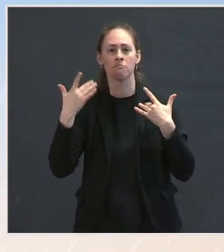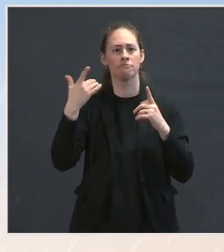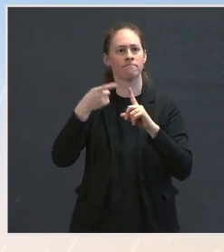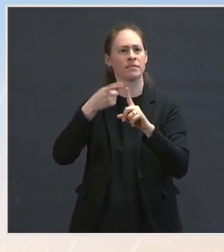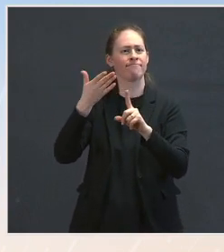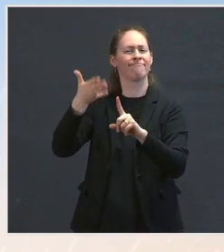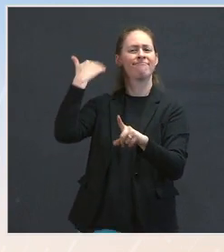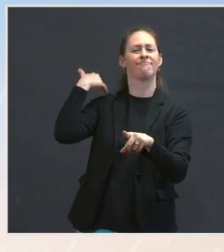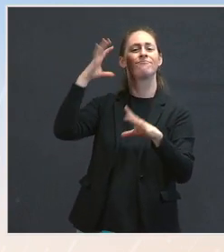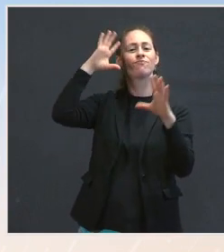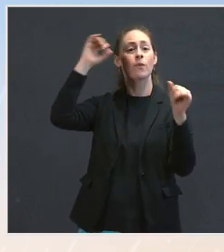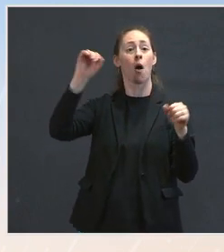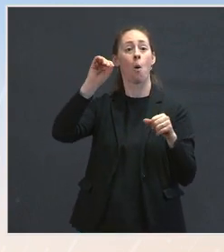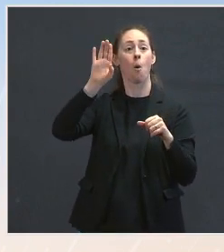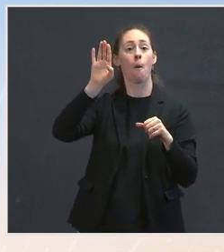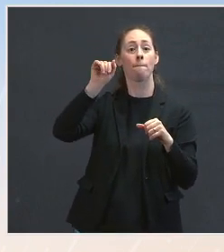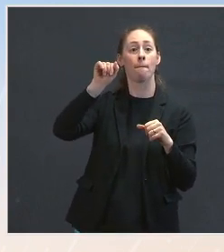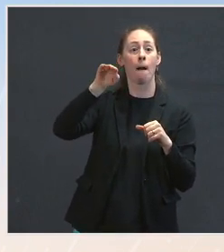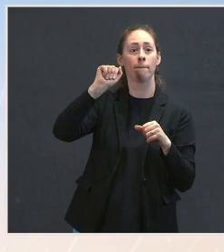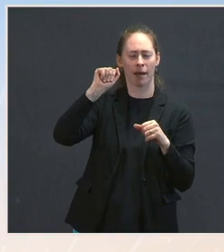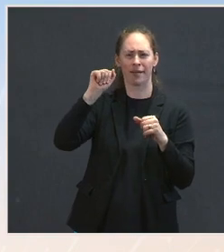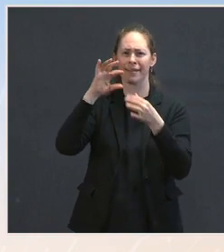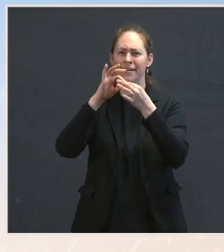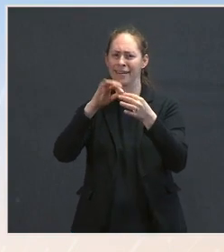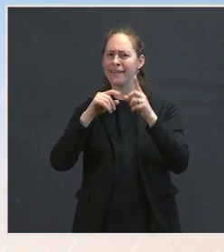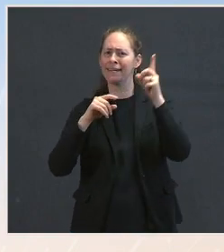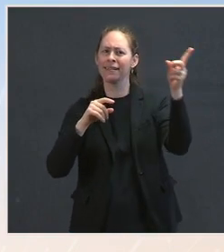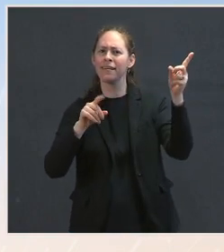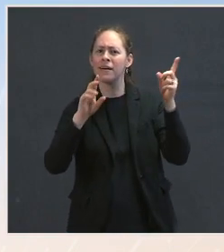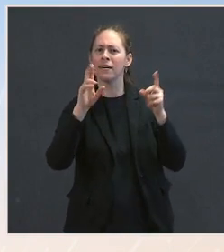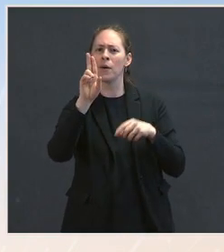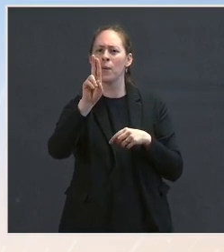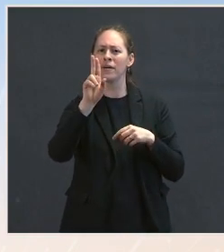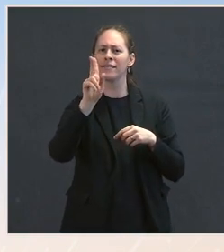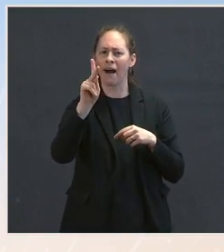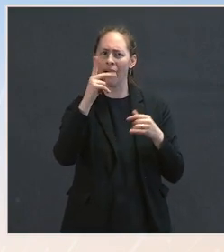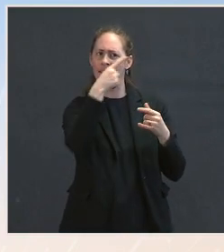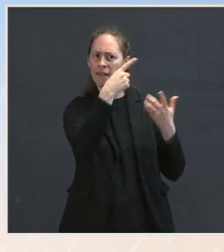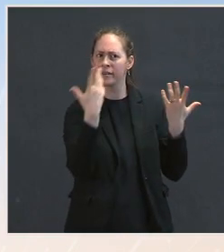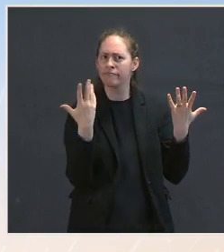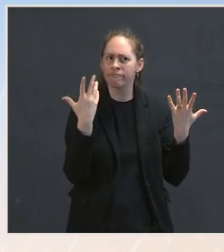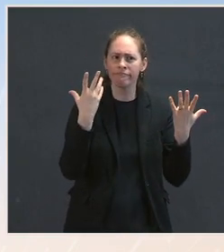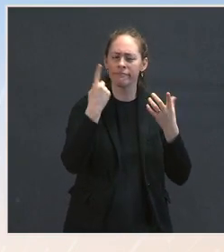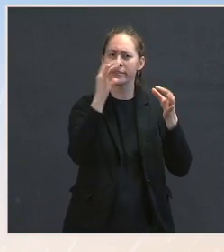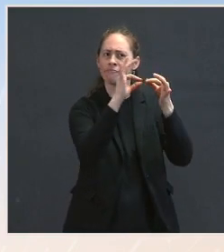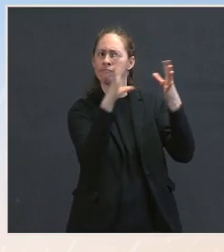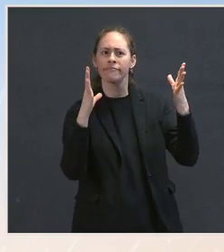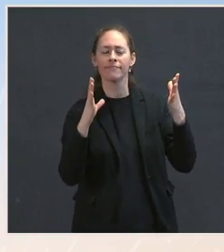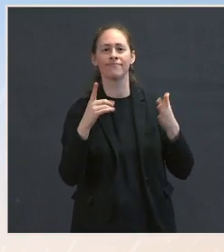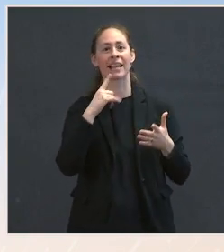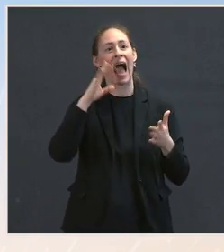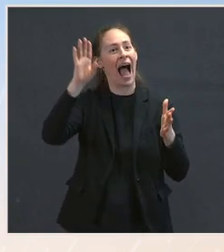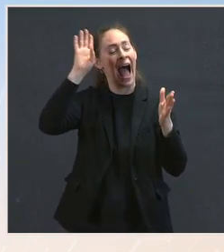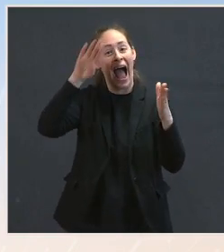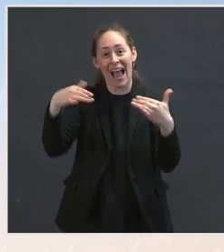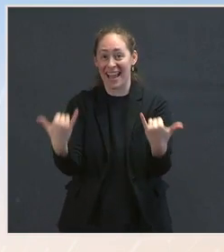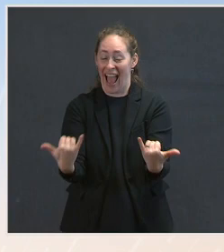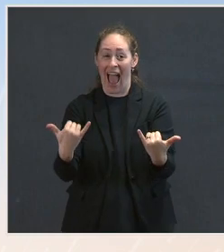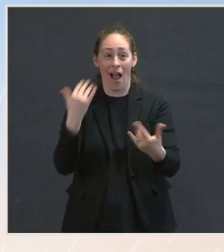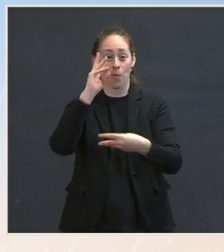at the "back of the queue" for trade deals with the U.S.? Ms. Psaki: Well, a lot has happened on Brexit -- and in the world -- since 2016, I think it's fair to say.